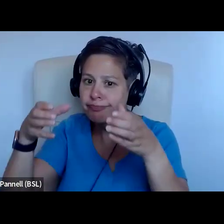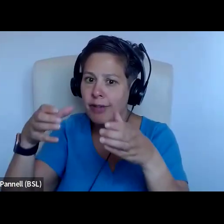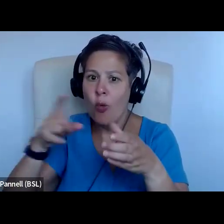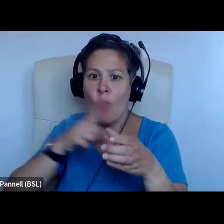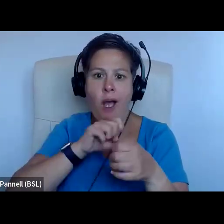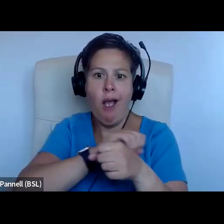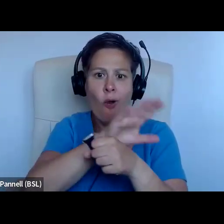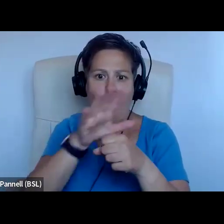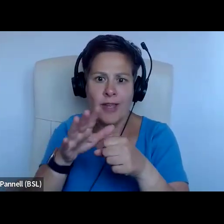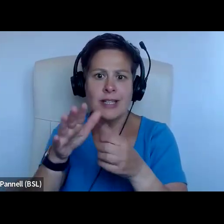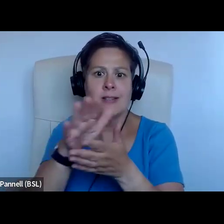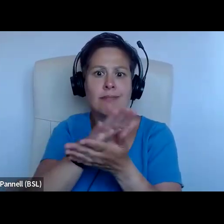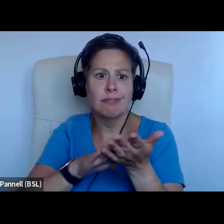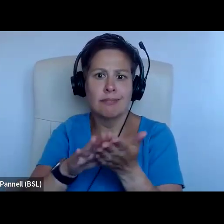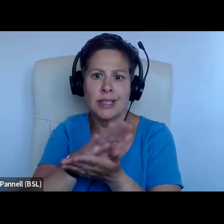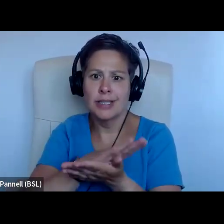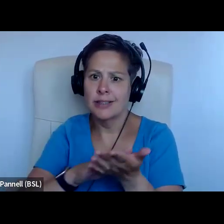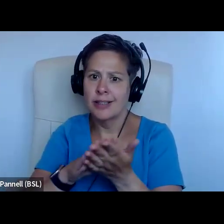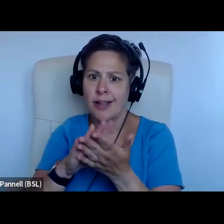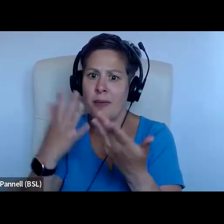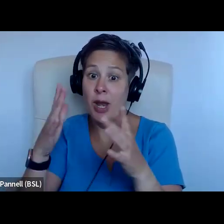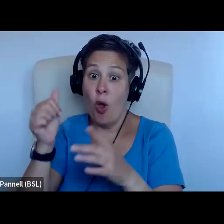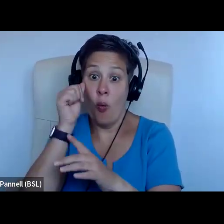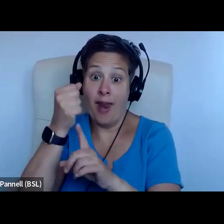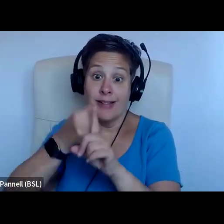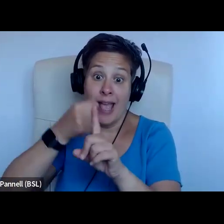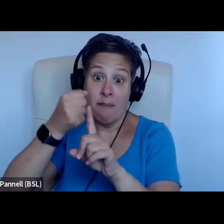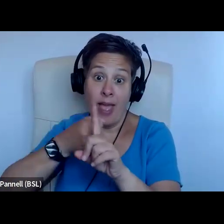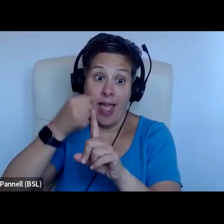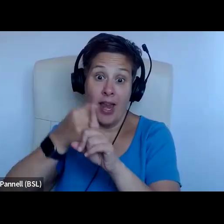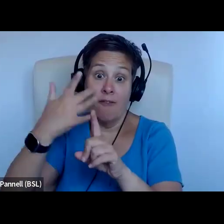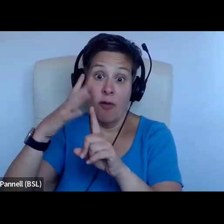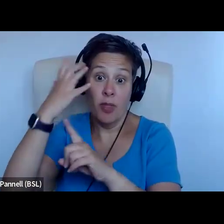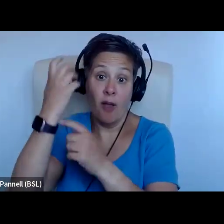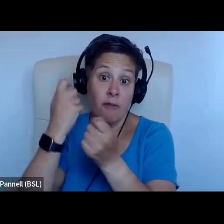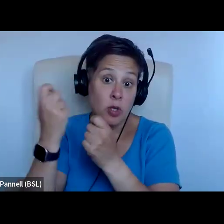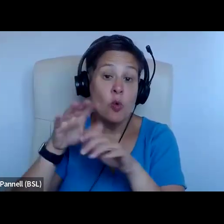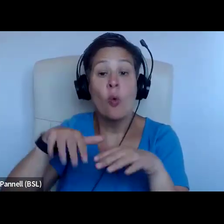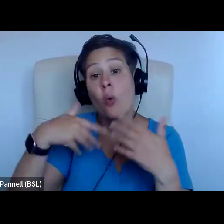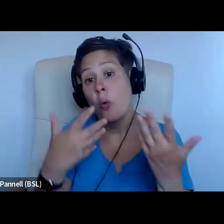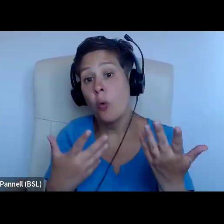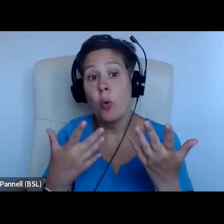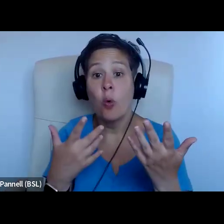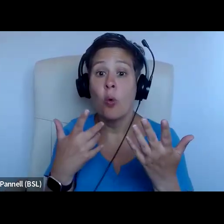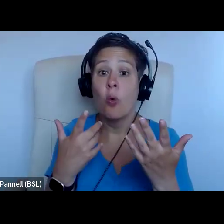that more people were talking about the program. It may also be that there are simply more people who are